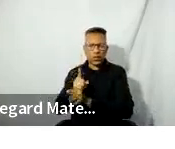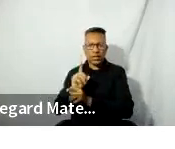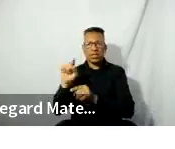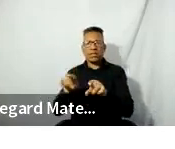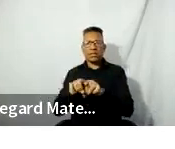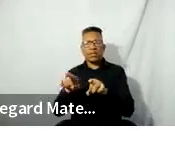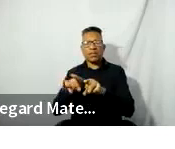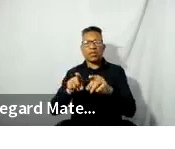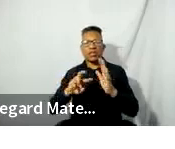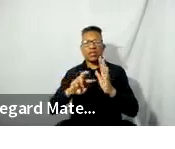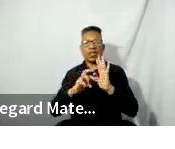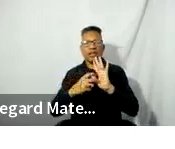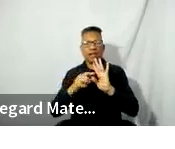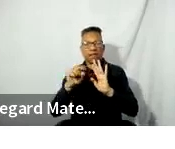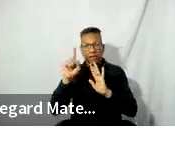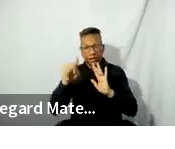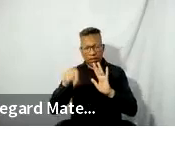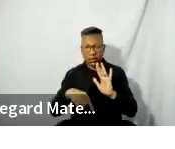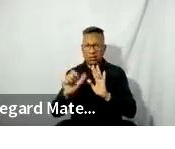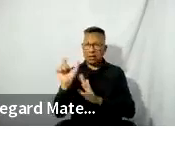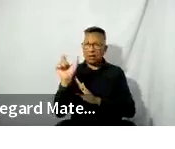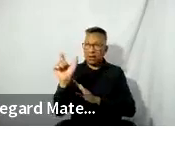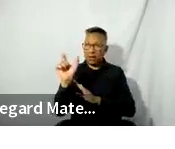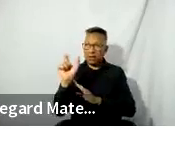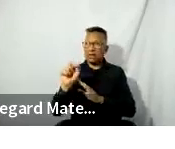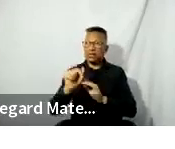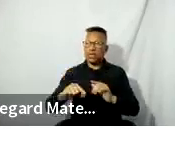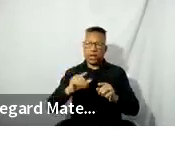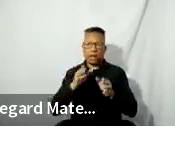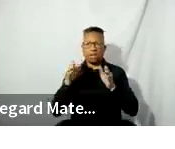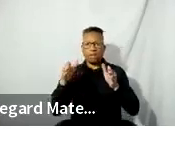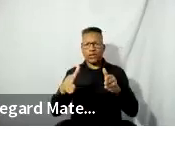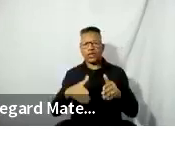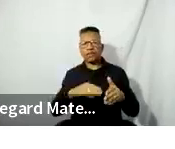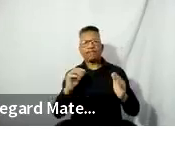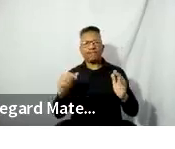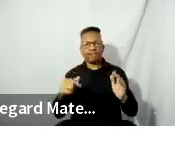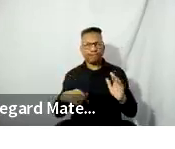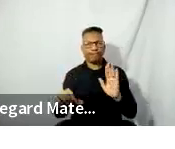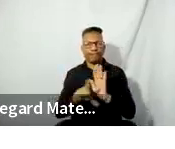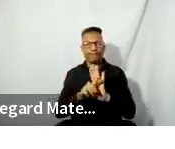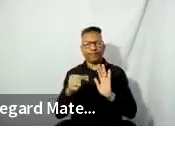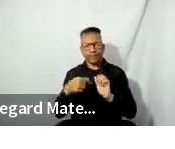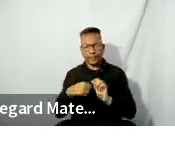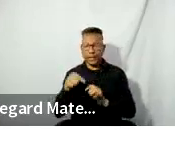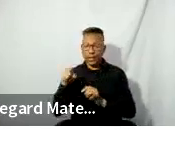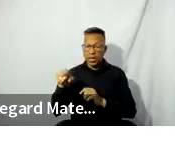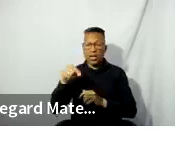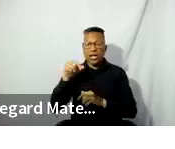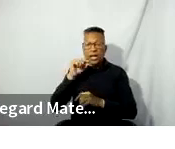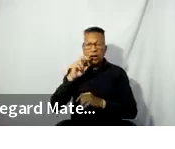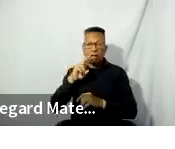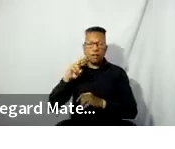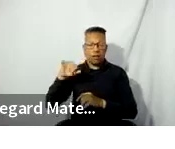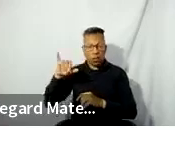law itself, although you law itself, although Thegotski did have an approach to to that at the time which to that at the time which was then later further